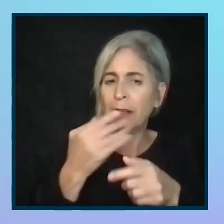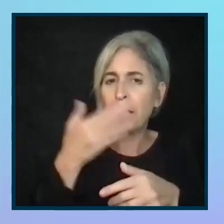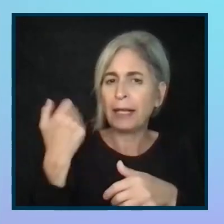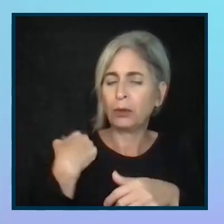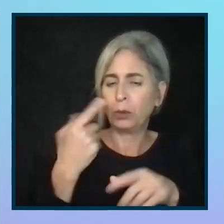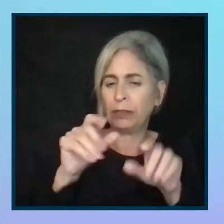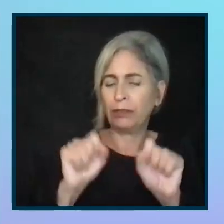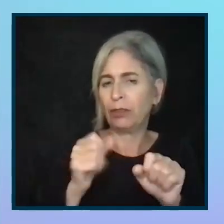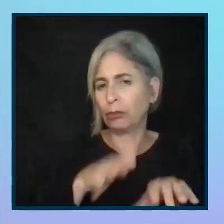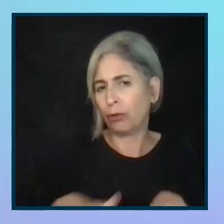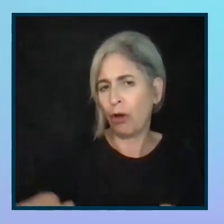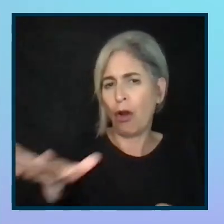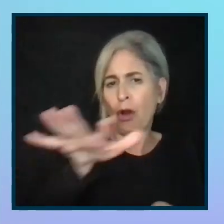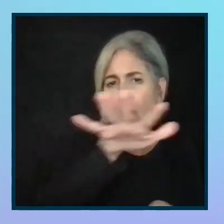across all of the ERGs.